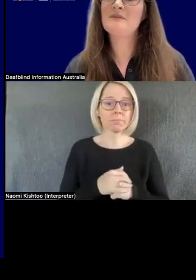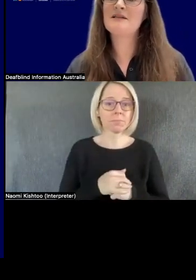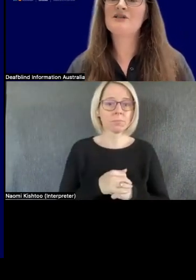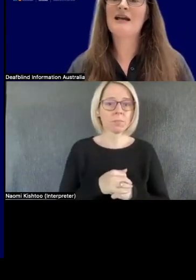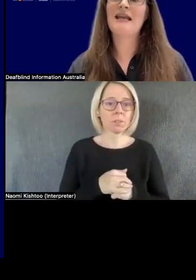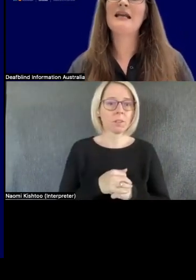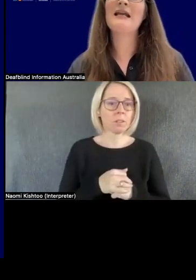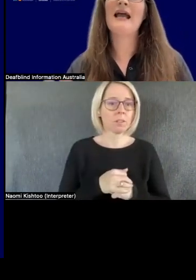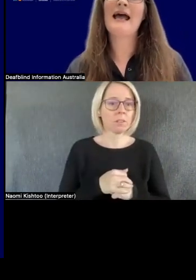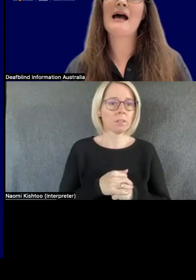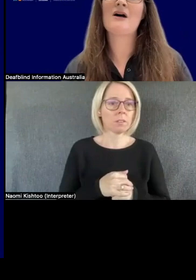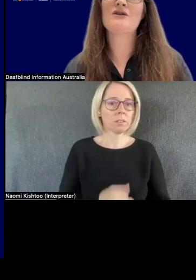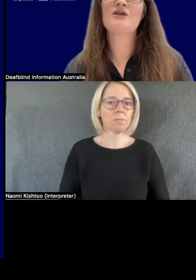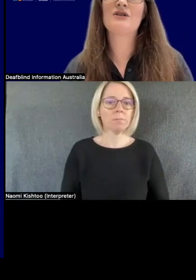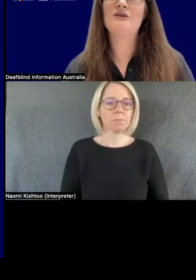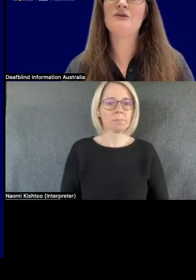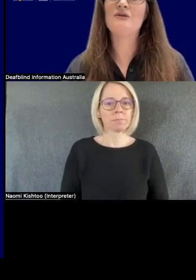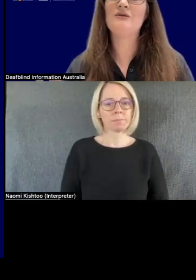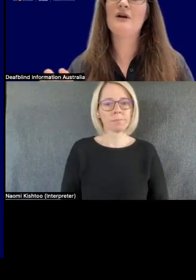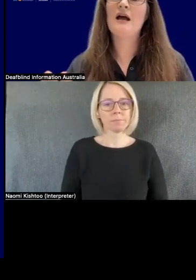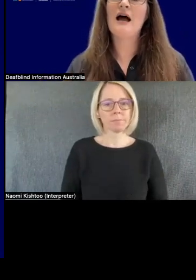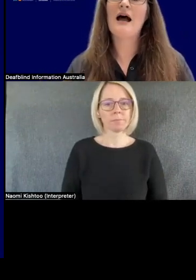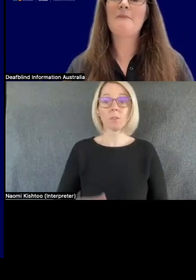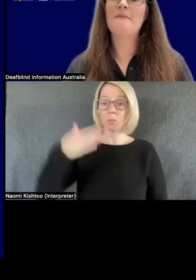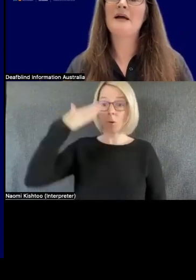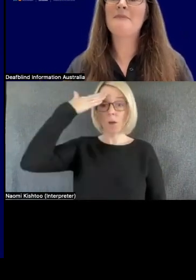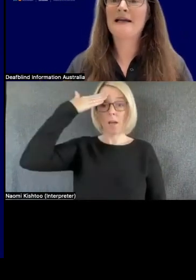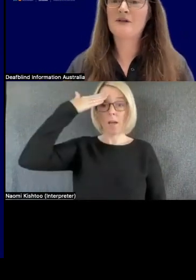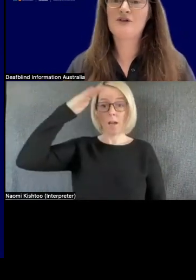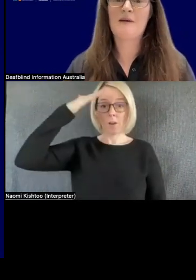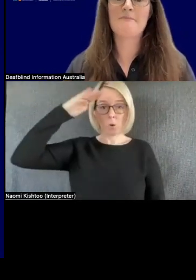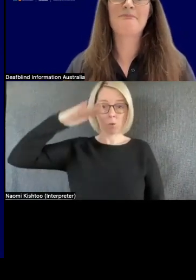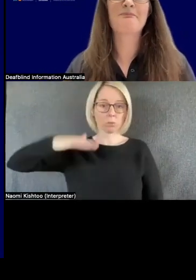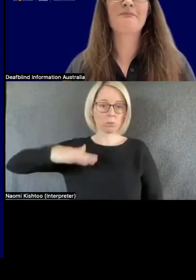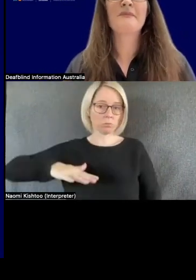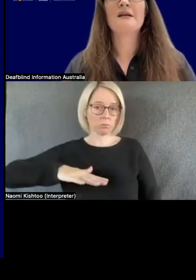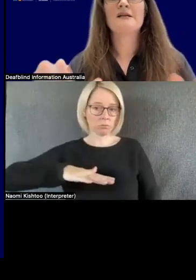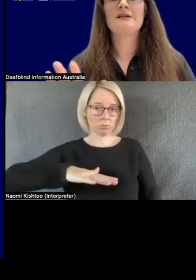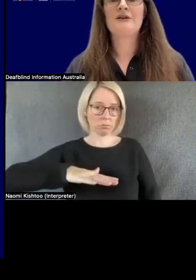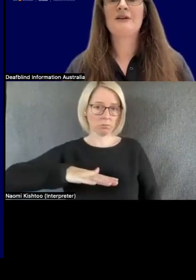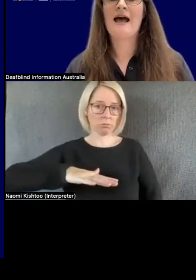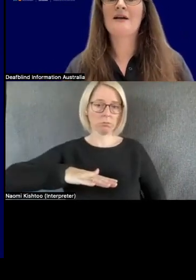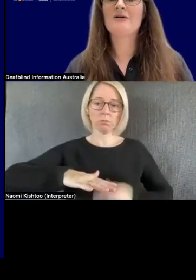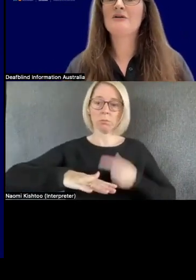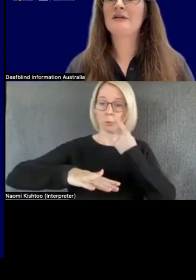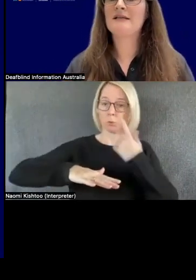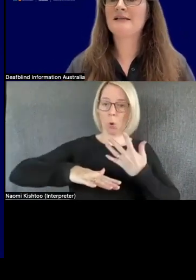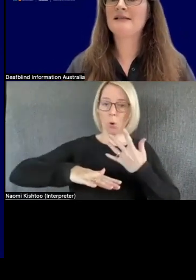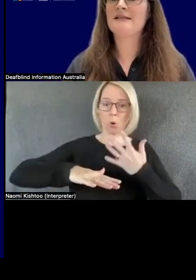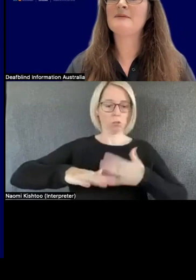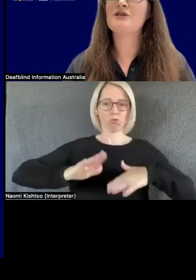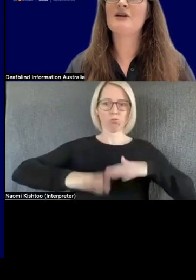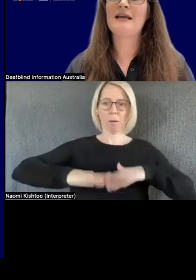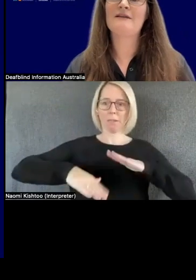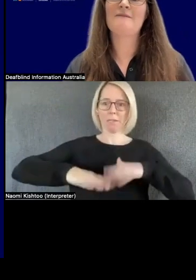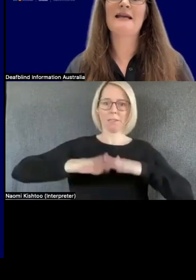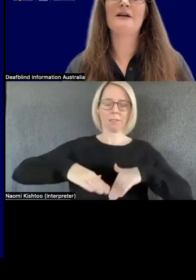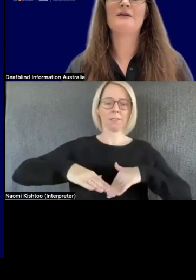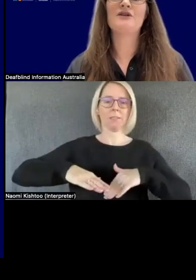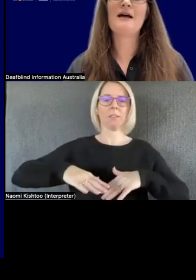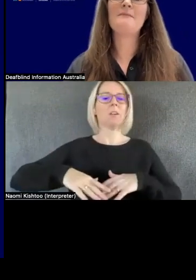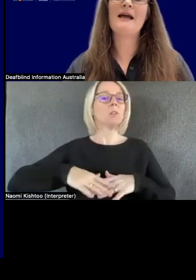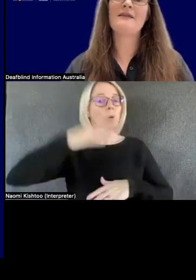demonstrating how to bang on a drum. So, the adult does the demonstrating of banging on the drum and